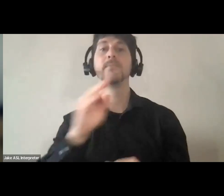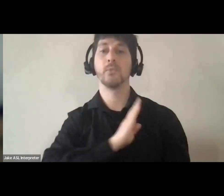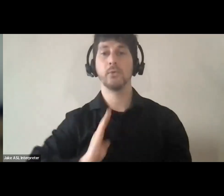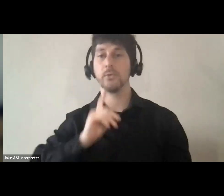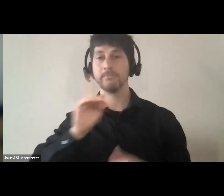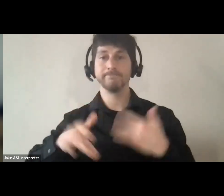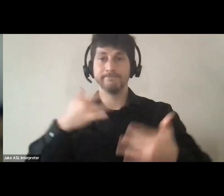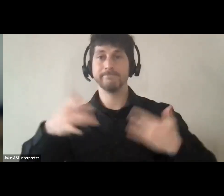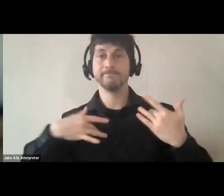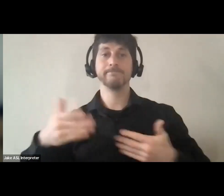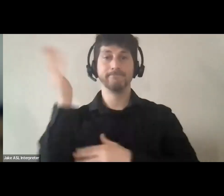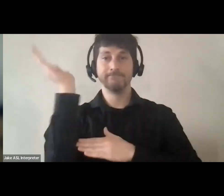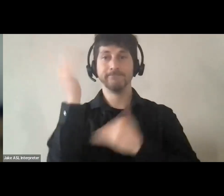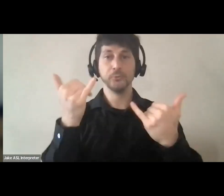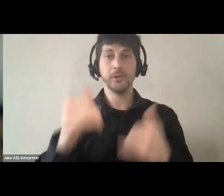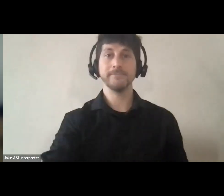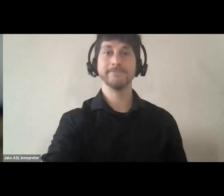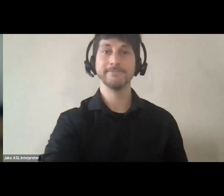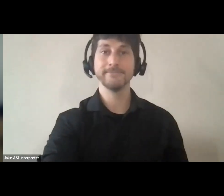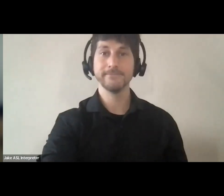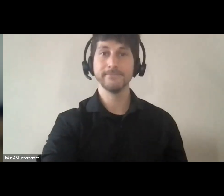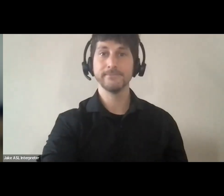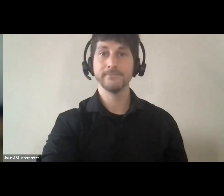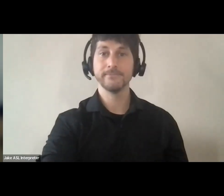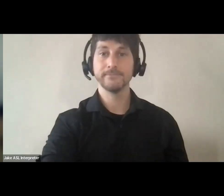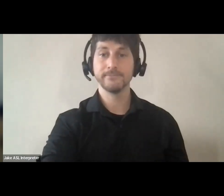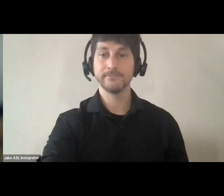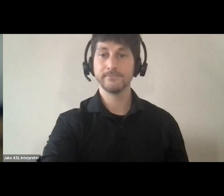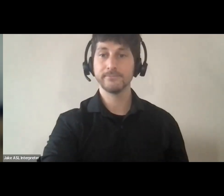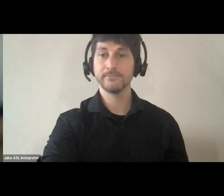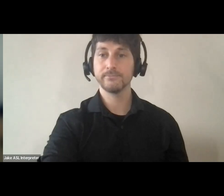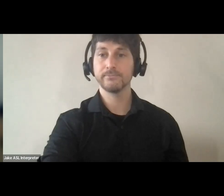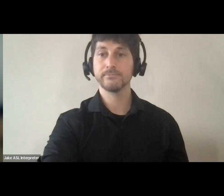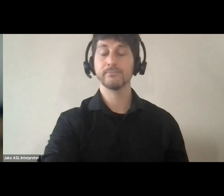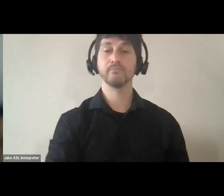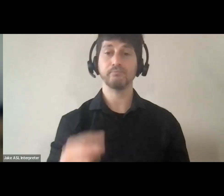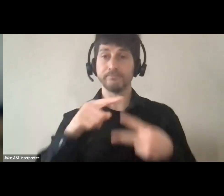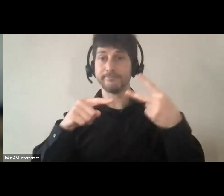And again, this is something that we have been working on with the diversity, equity and inclusion committee within APRIL's board. And so, we are very excited to bring you this presentation today.